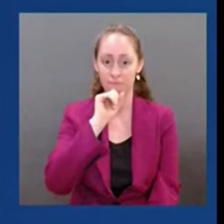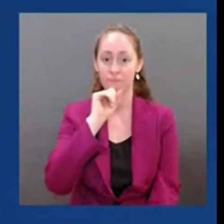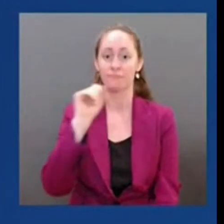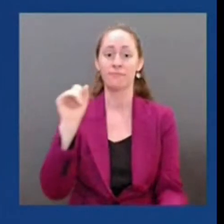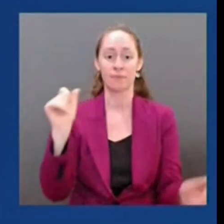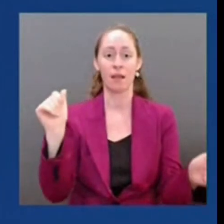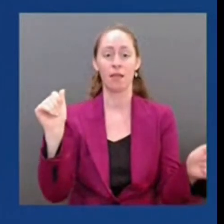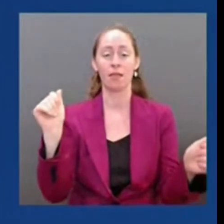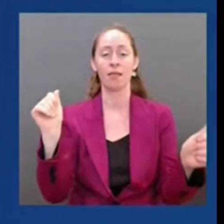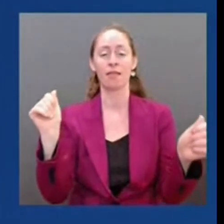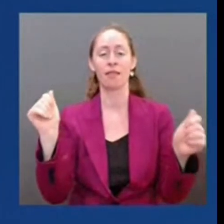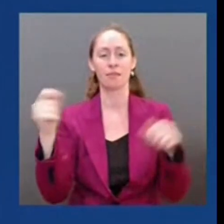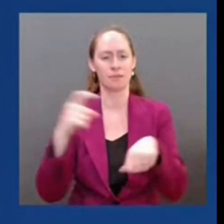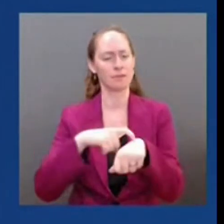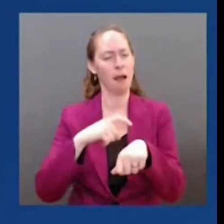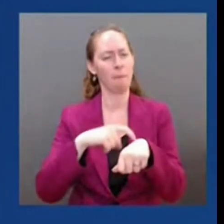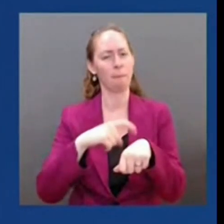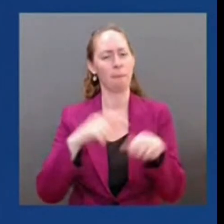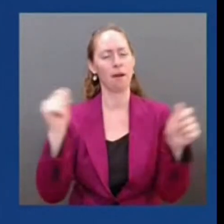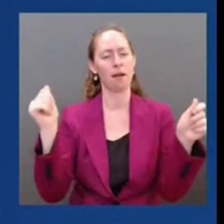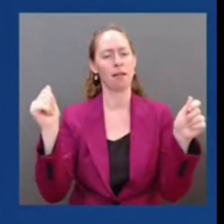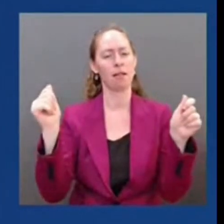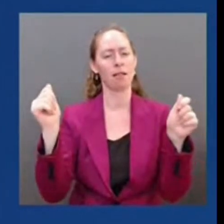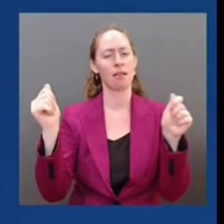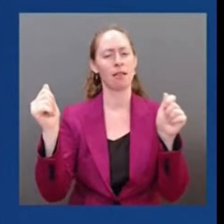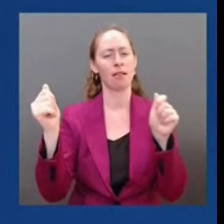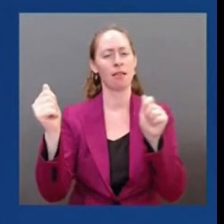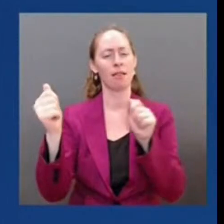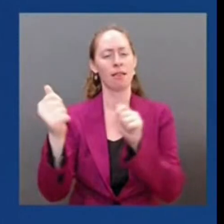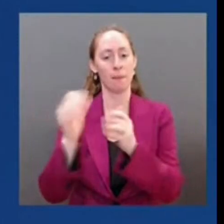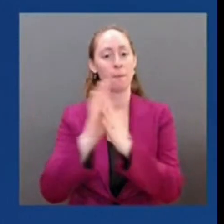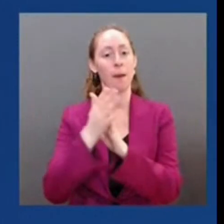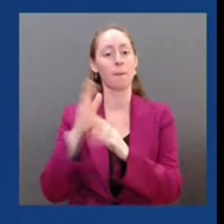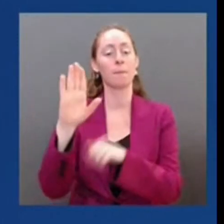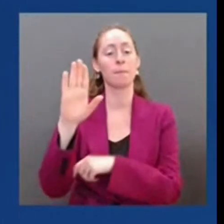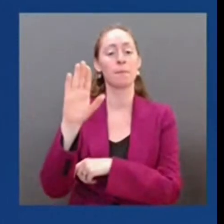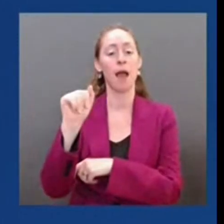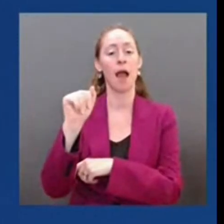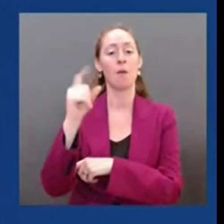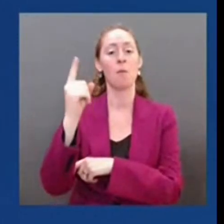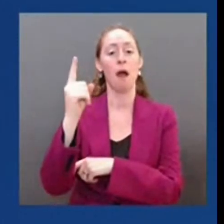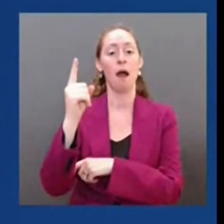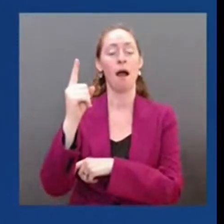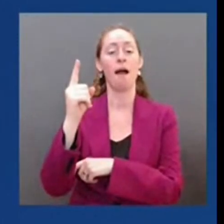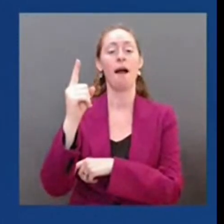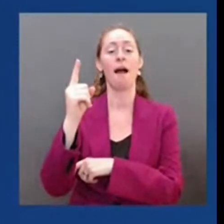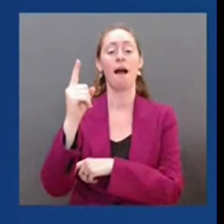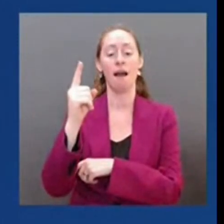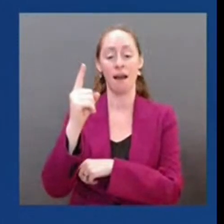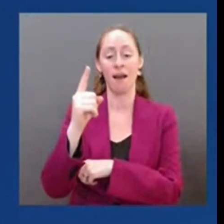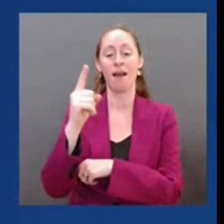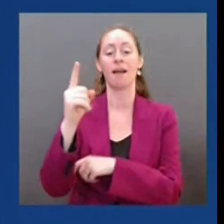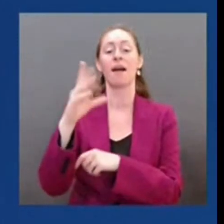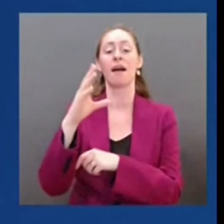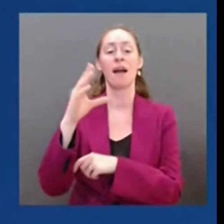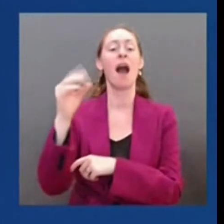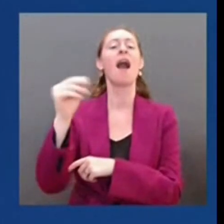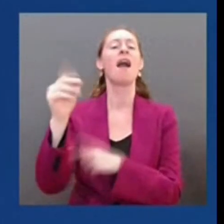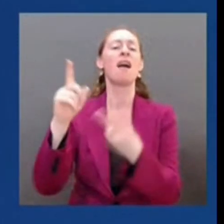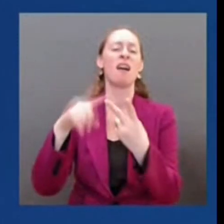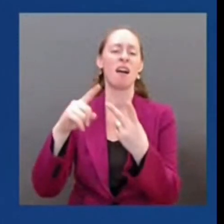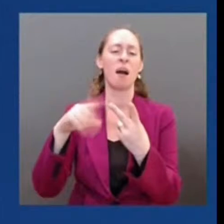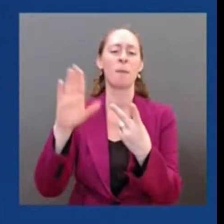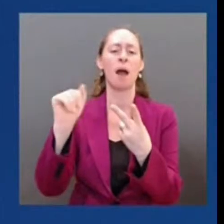OVER A PERIOD OF MONTHS, IT GOT